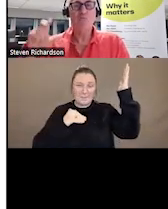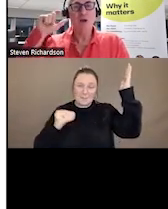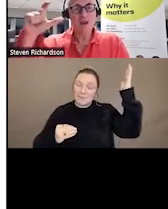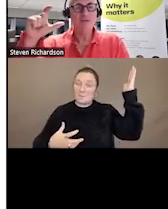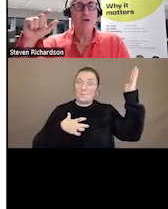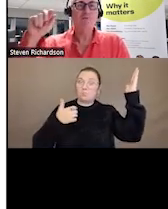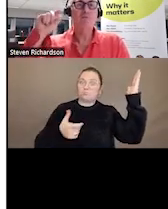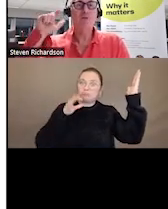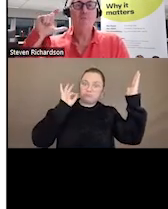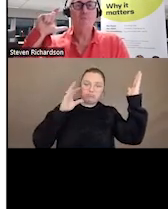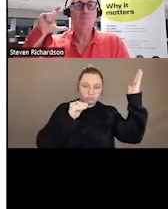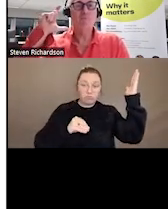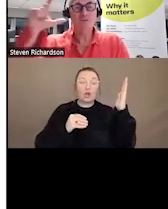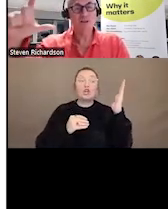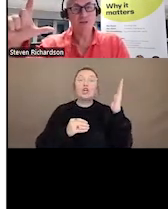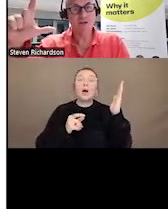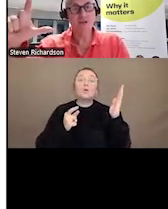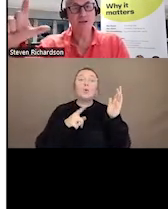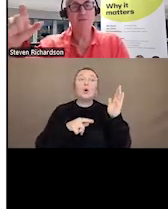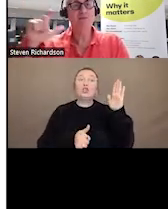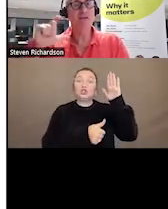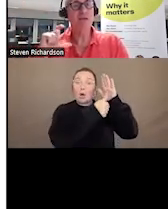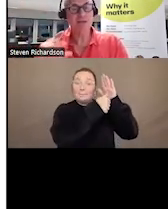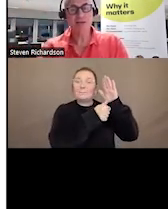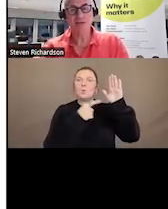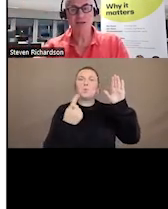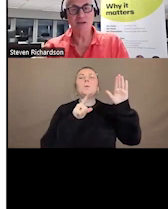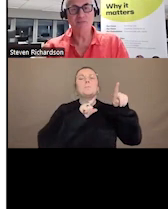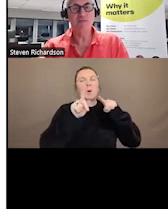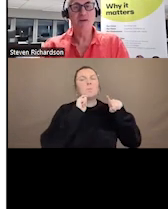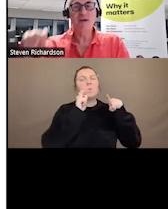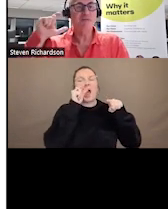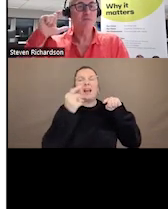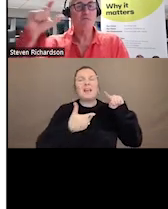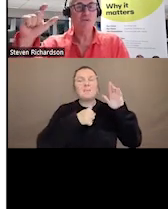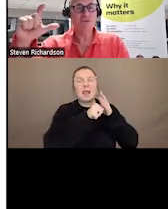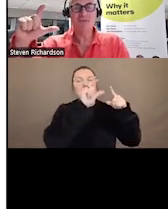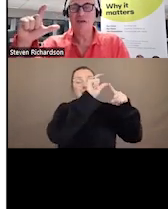Ranked from most likely to give to least likely to give and of course, you are going to start at